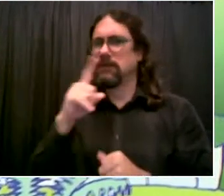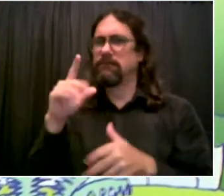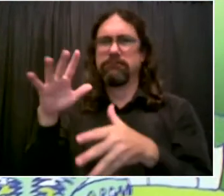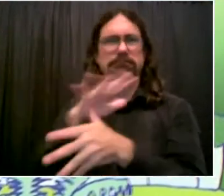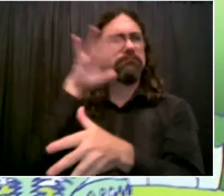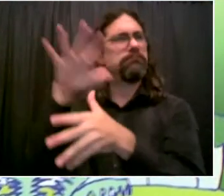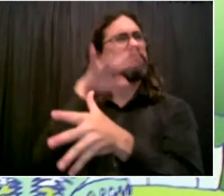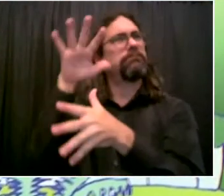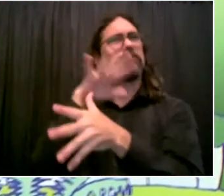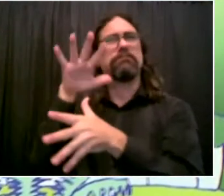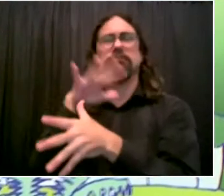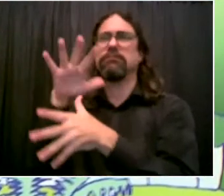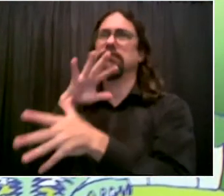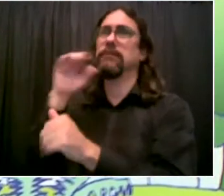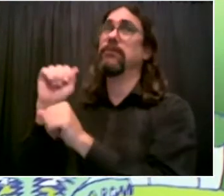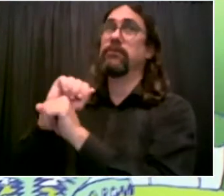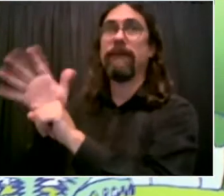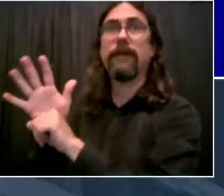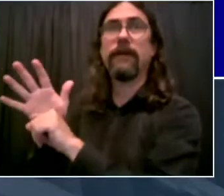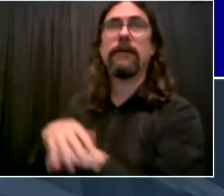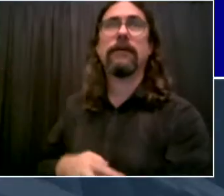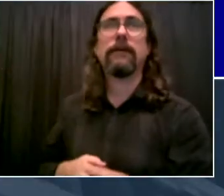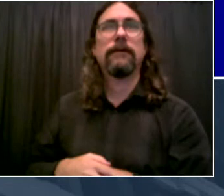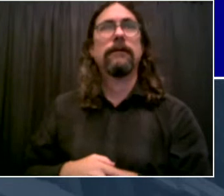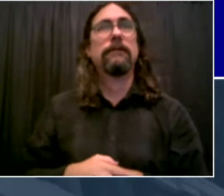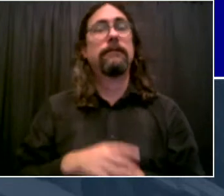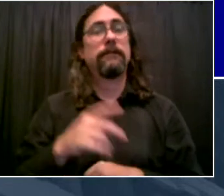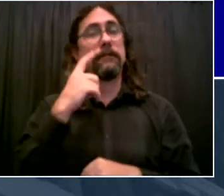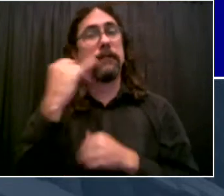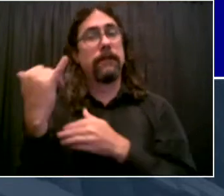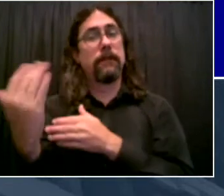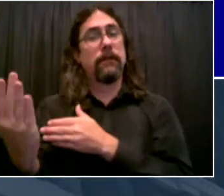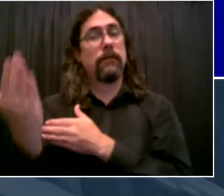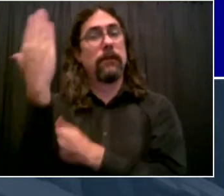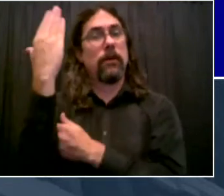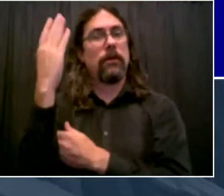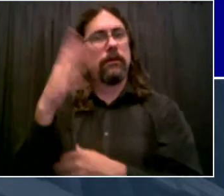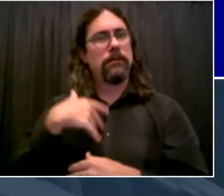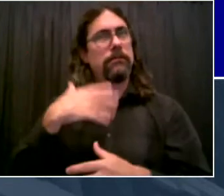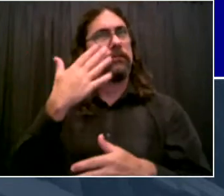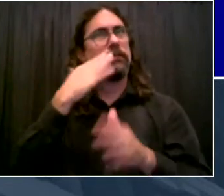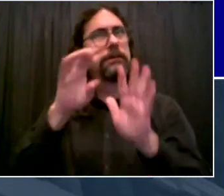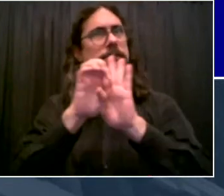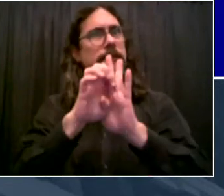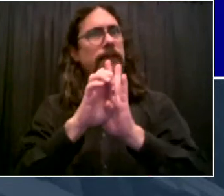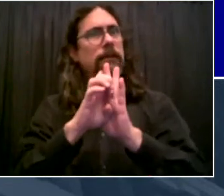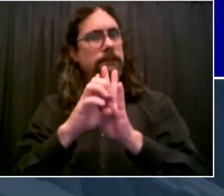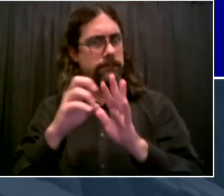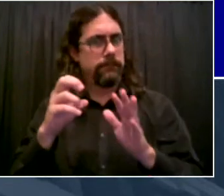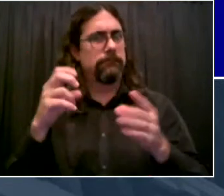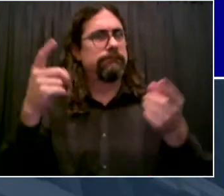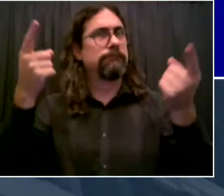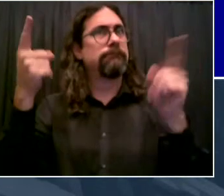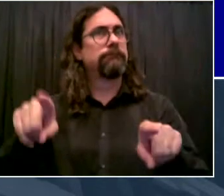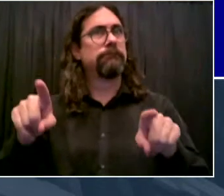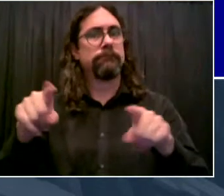COVID-19 AND HAVE A FULL RECOVERY.